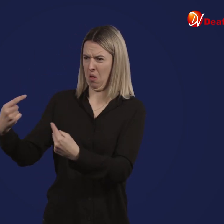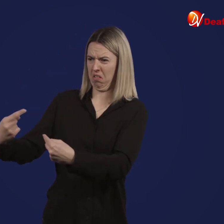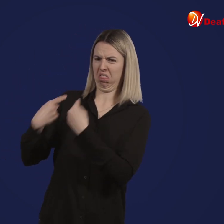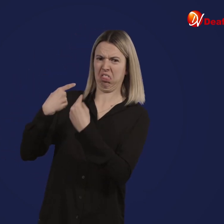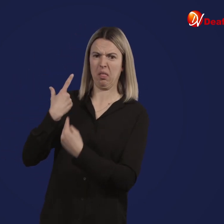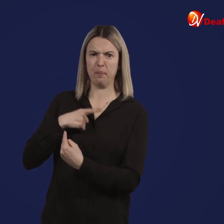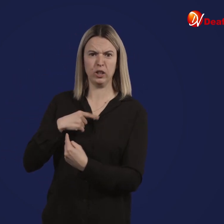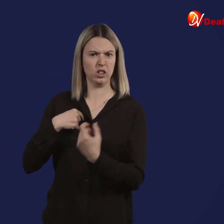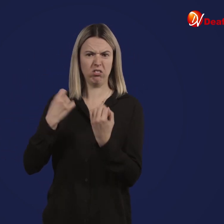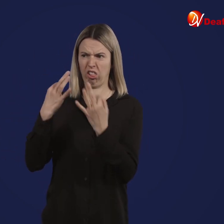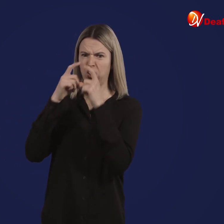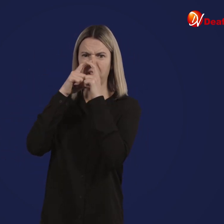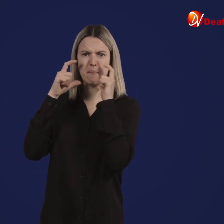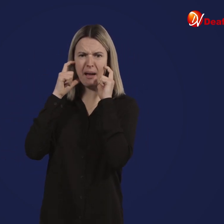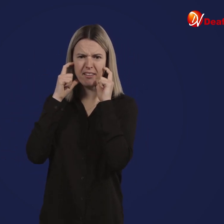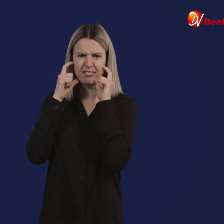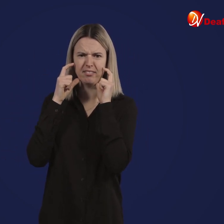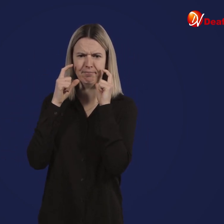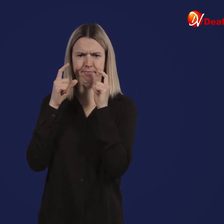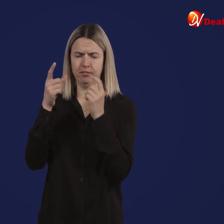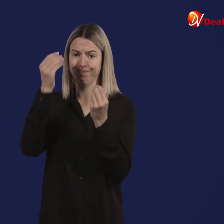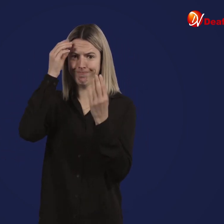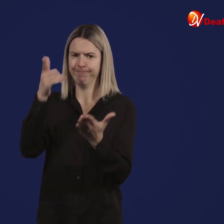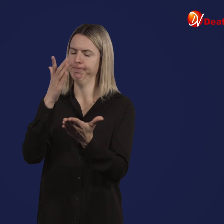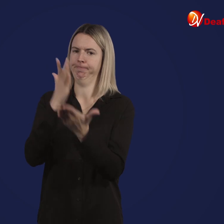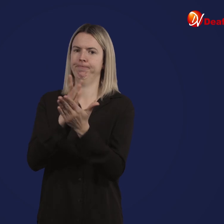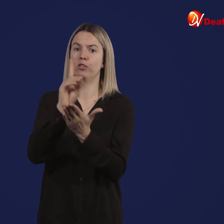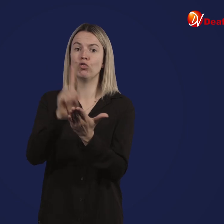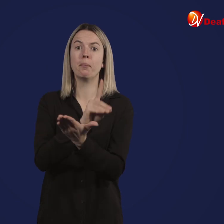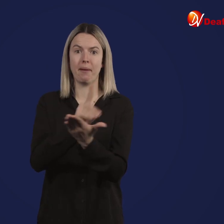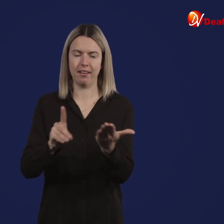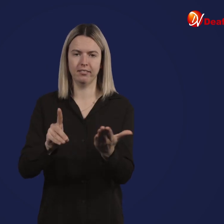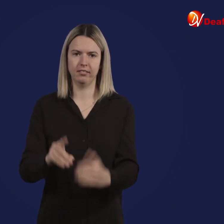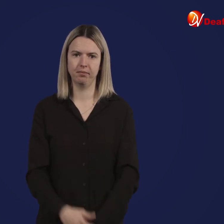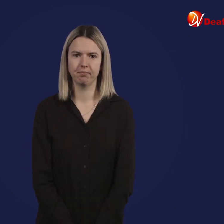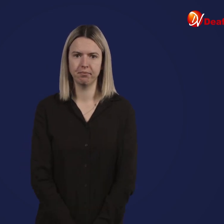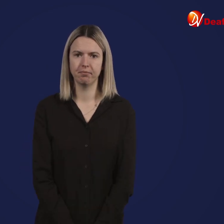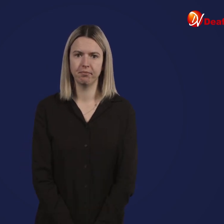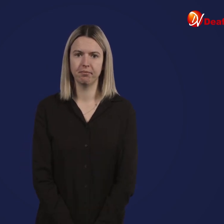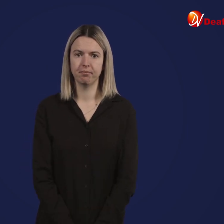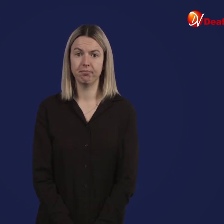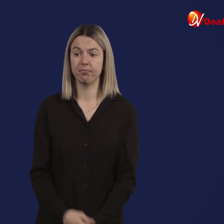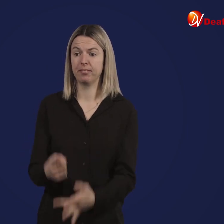If the person refuses to remove their mask, ask them to write down what they want to say to you.